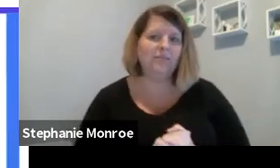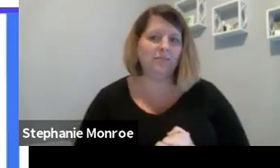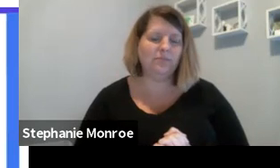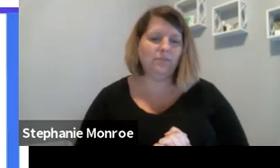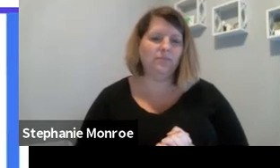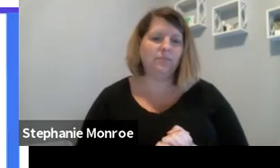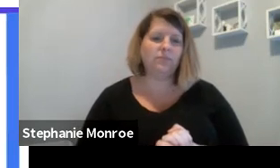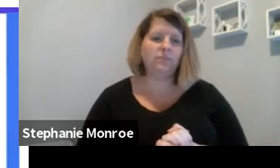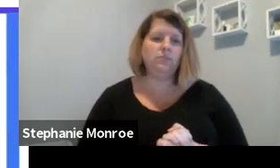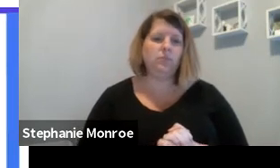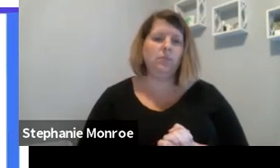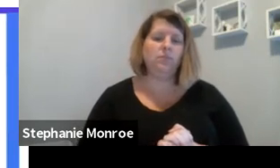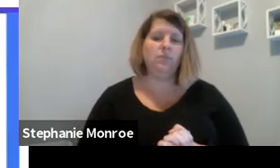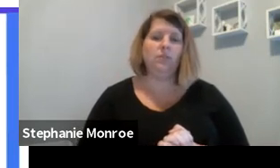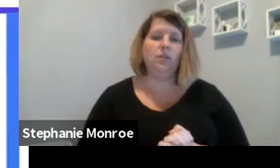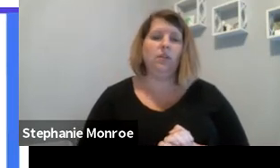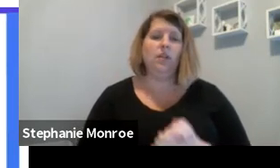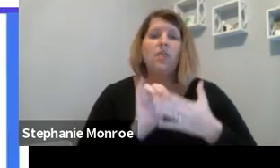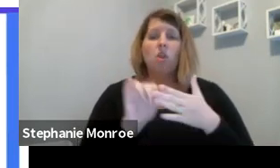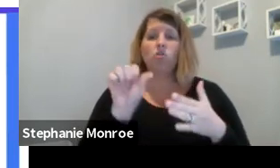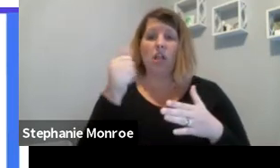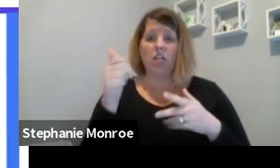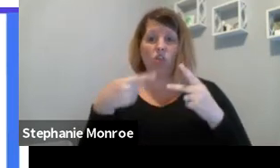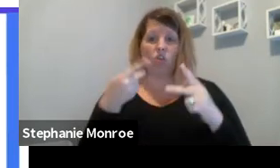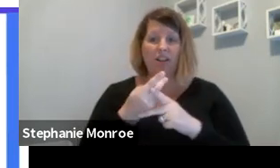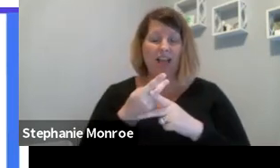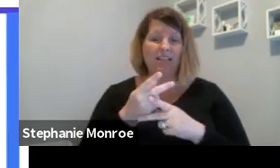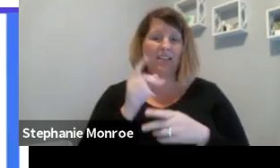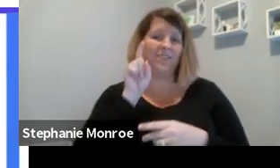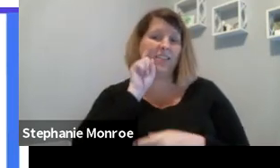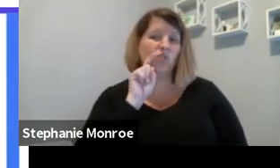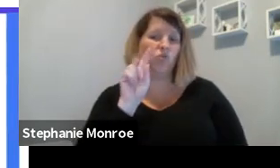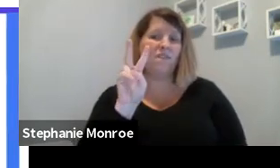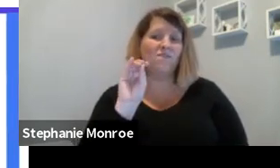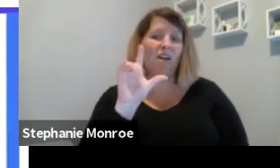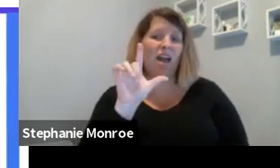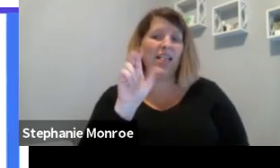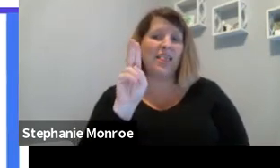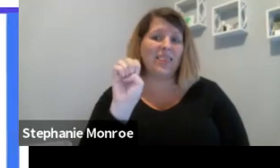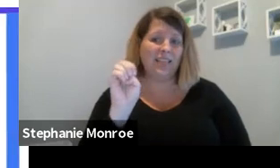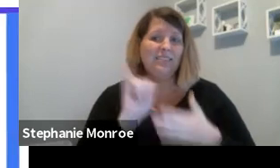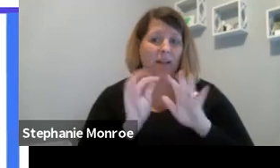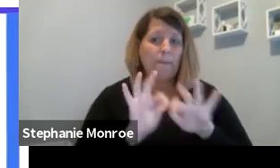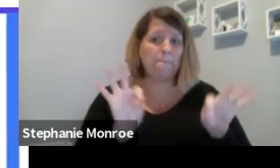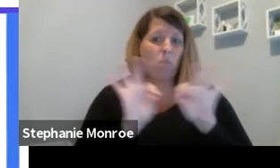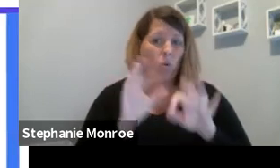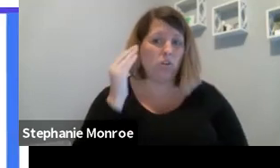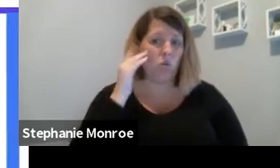There is another form of sexual violence that is very important to know about,